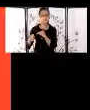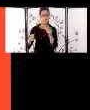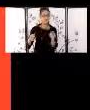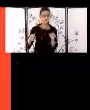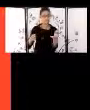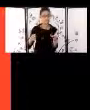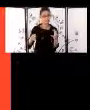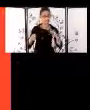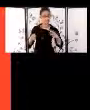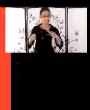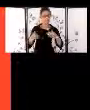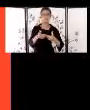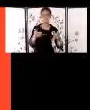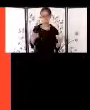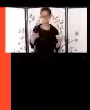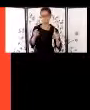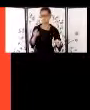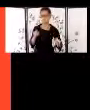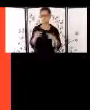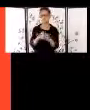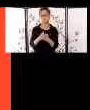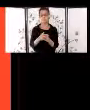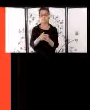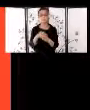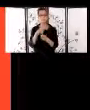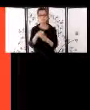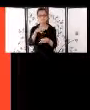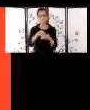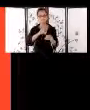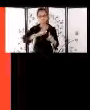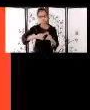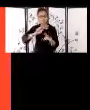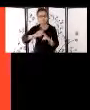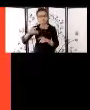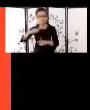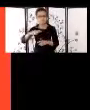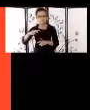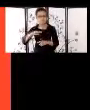application, I highly recommend reaching out for a chat first just to ensure eligibility